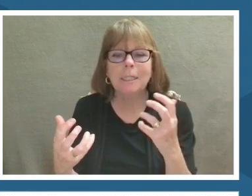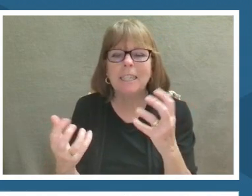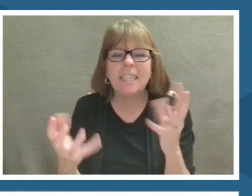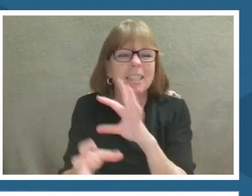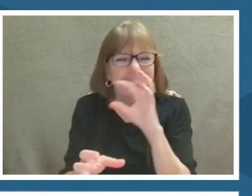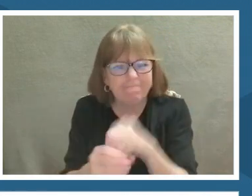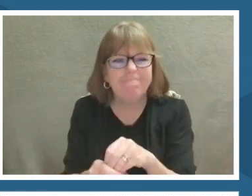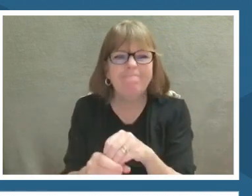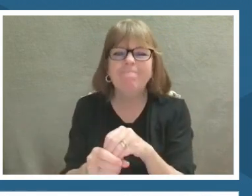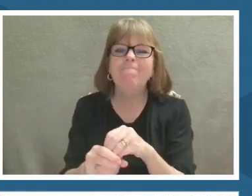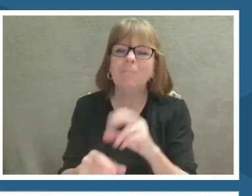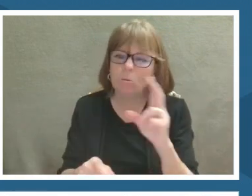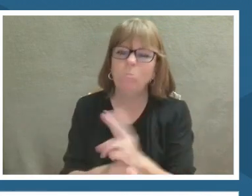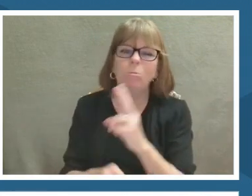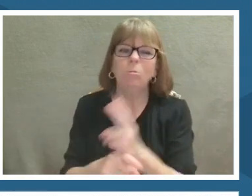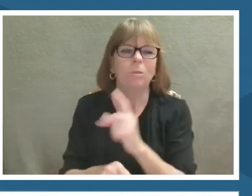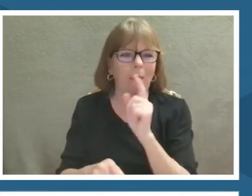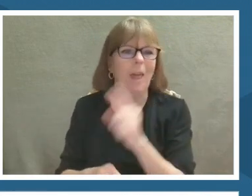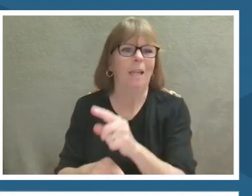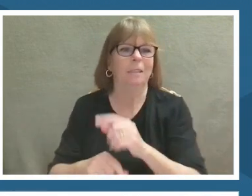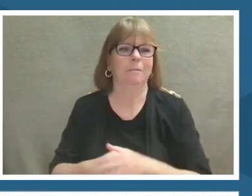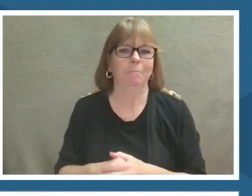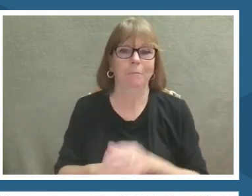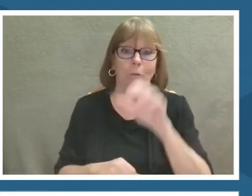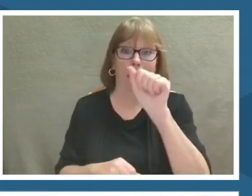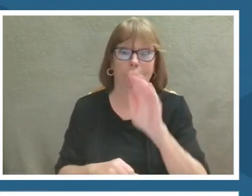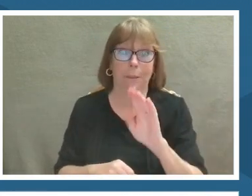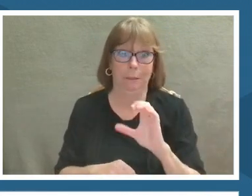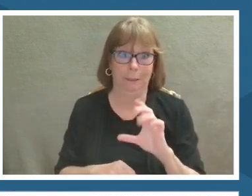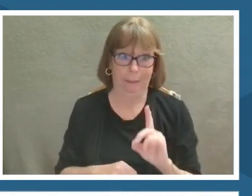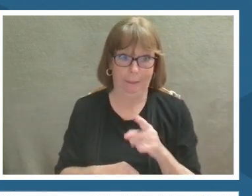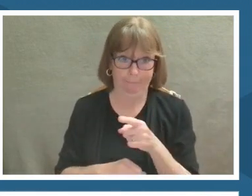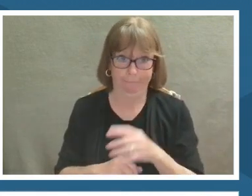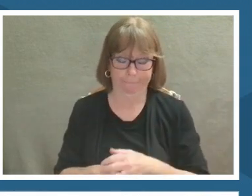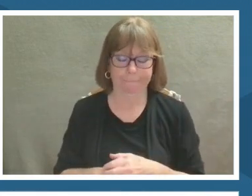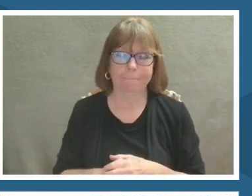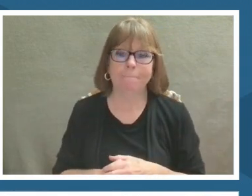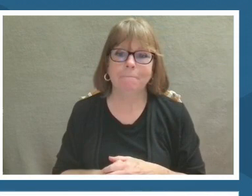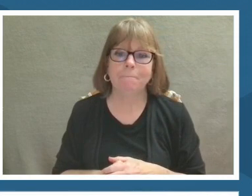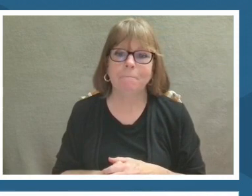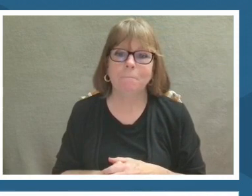use this process